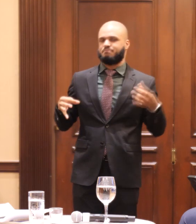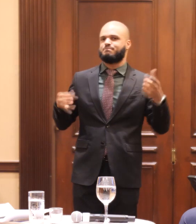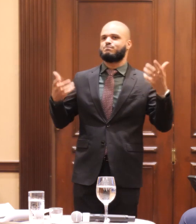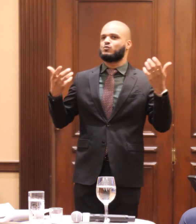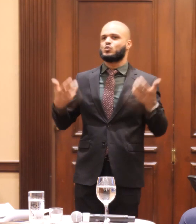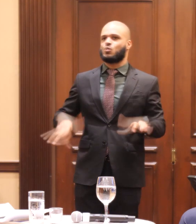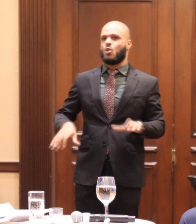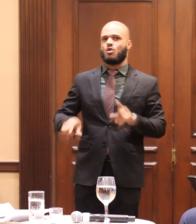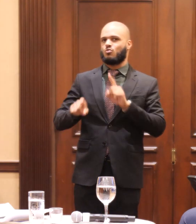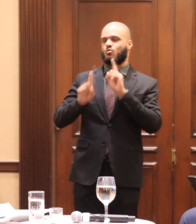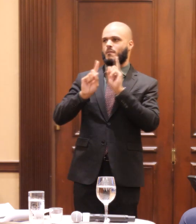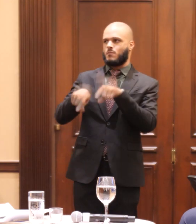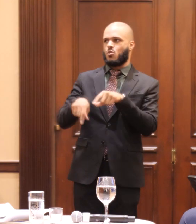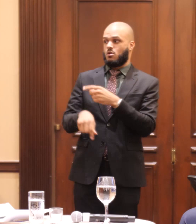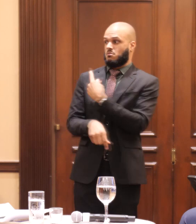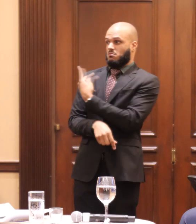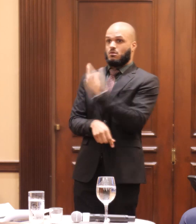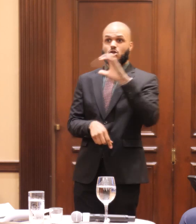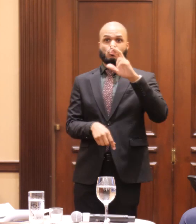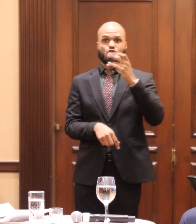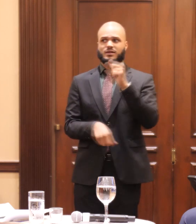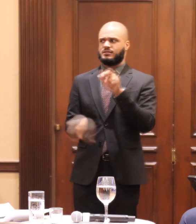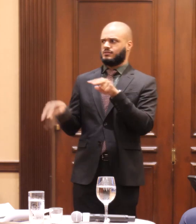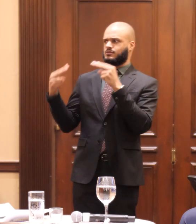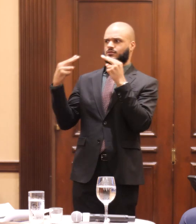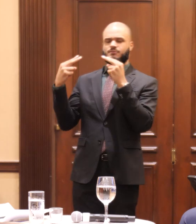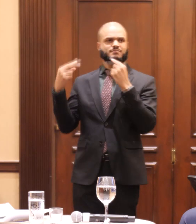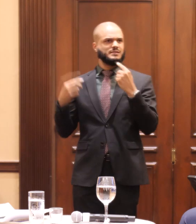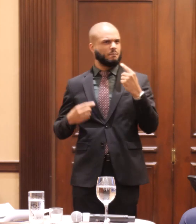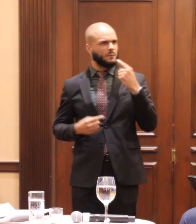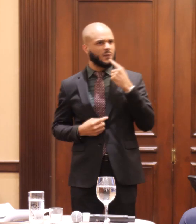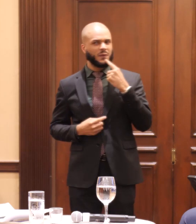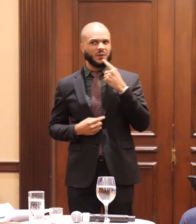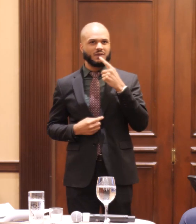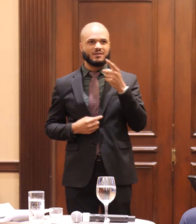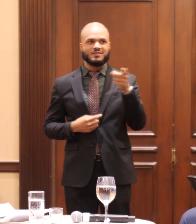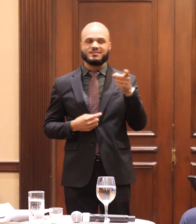much to Chris and my uh disappointment to include legislative recommendationss